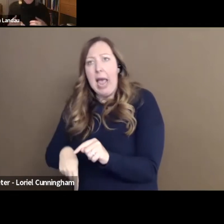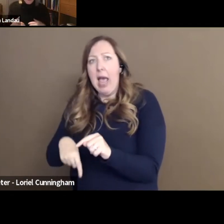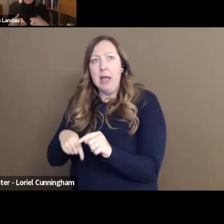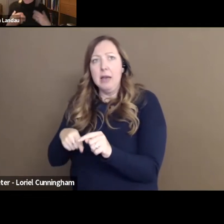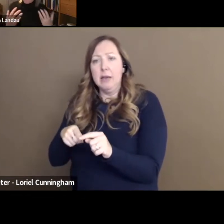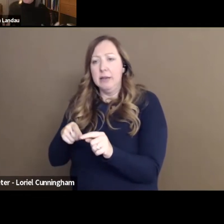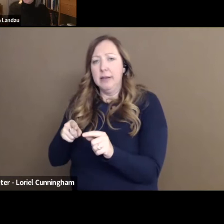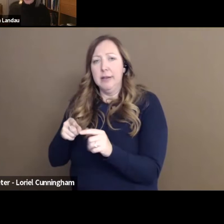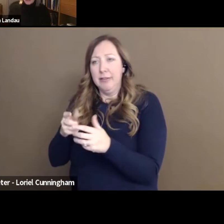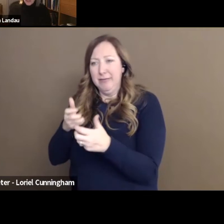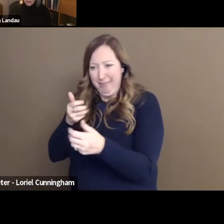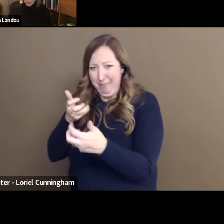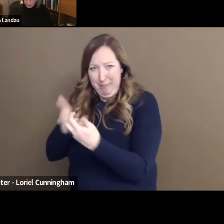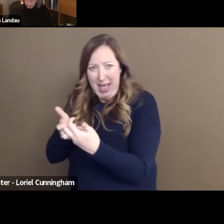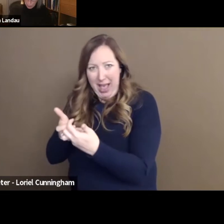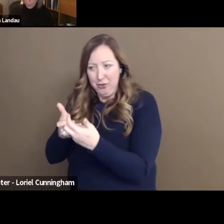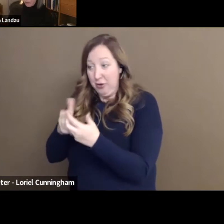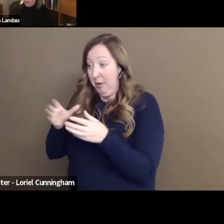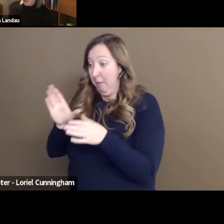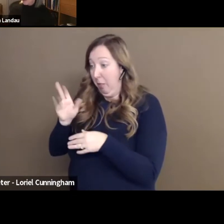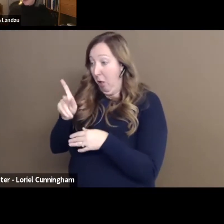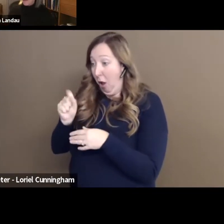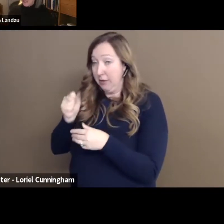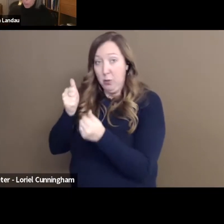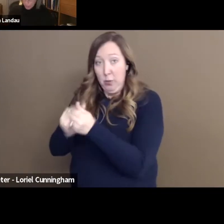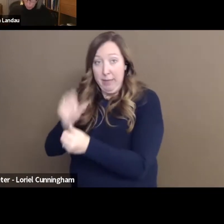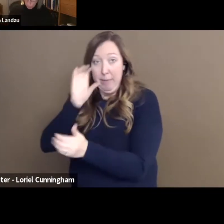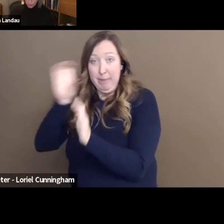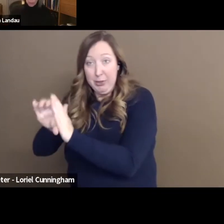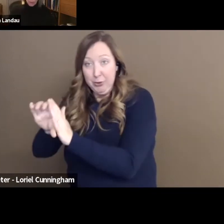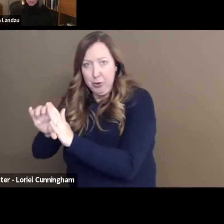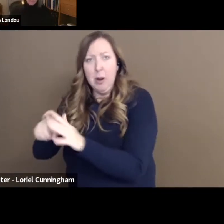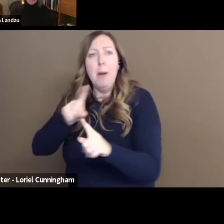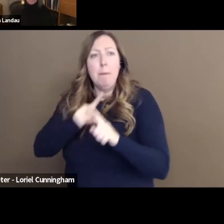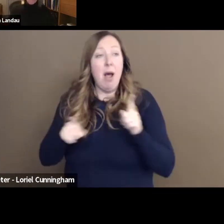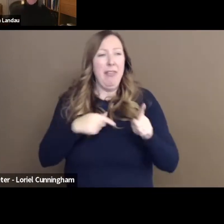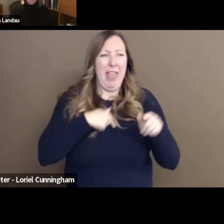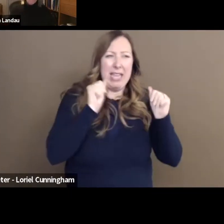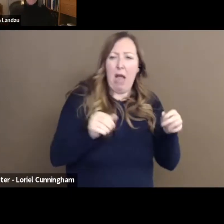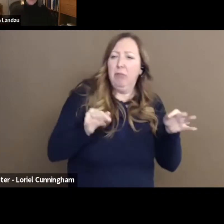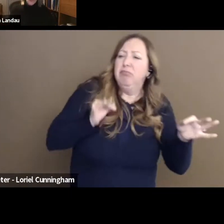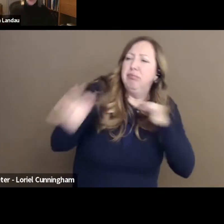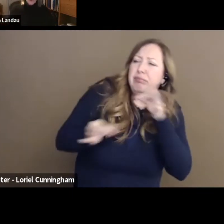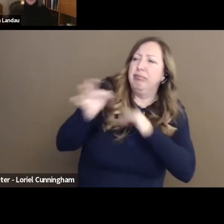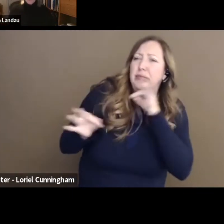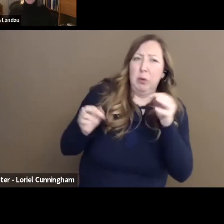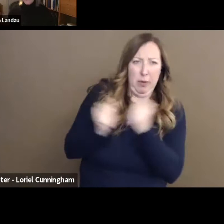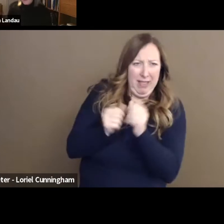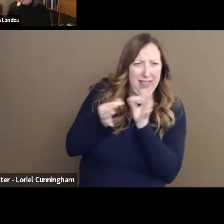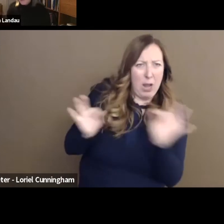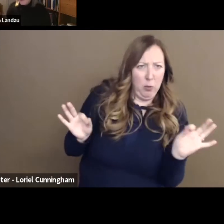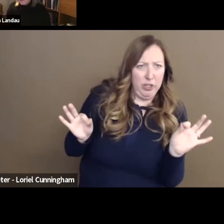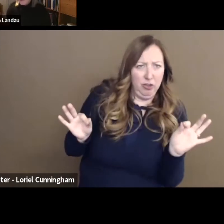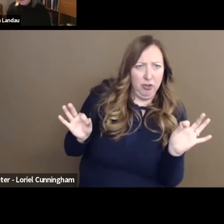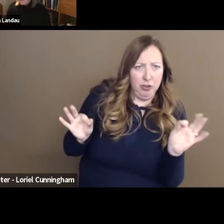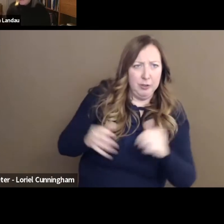uh fluent and articulate language describing that puzzle for example